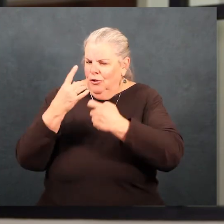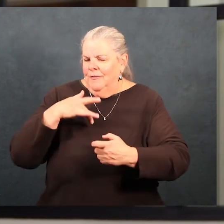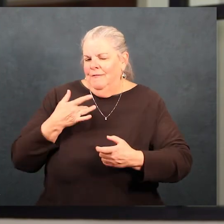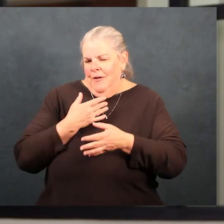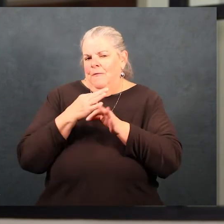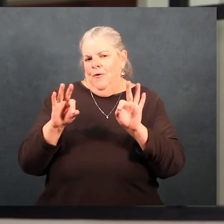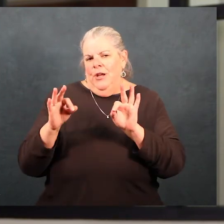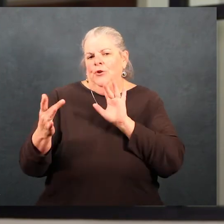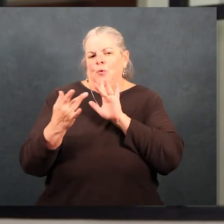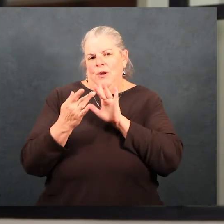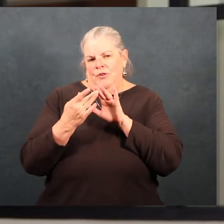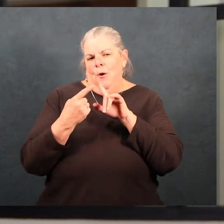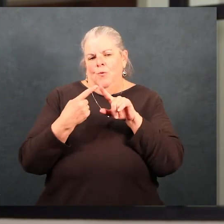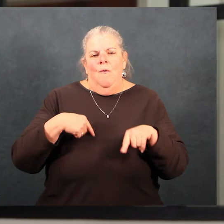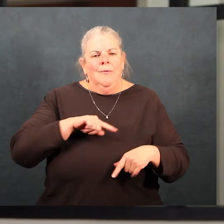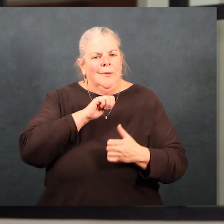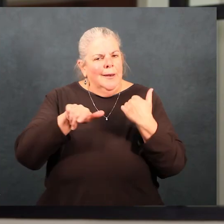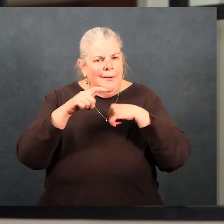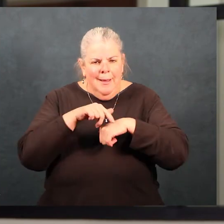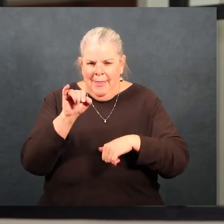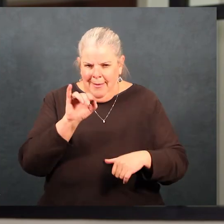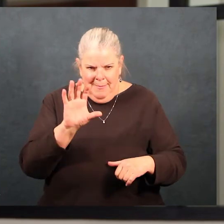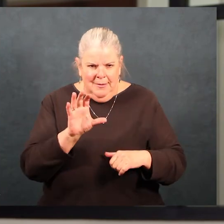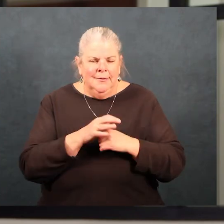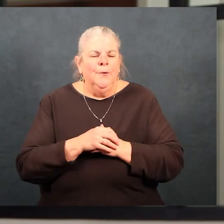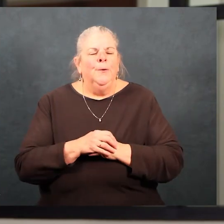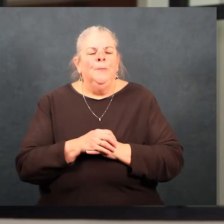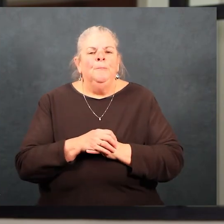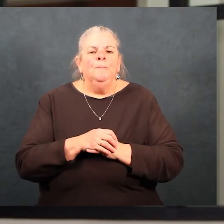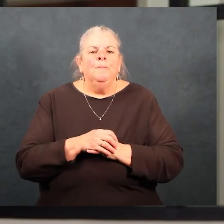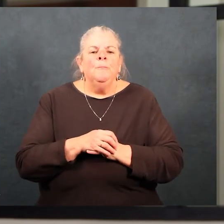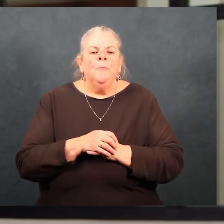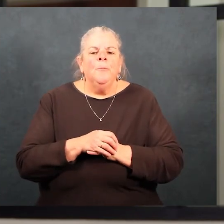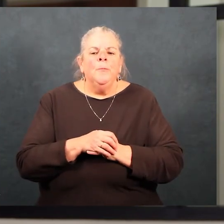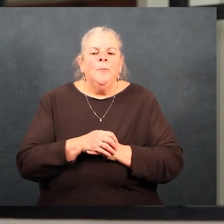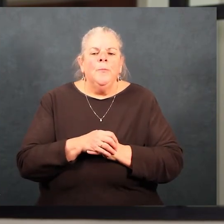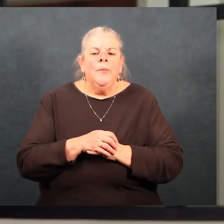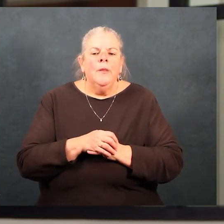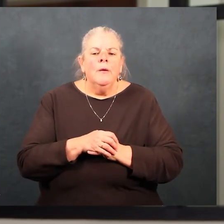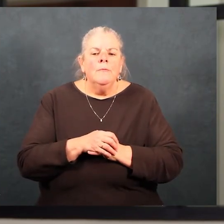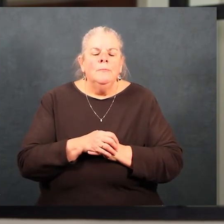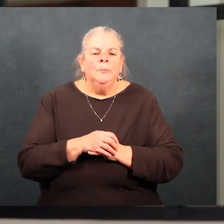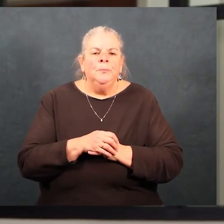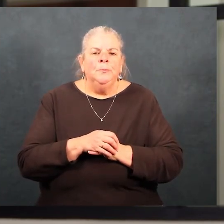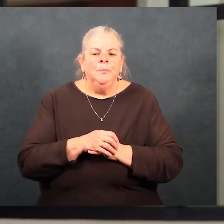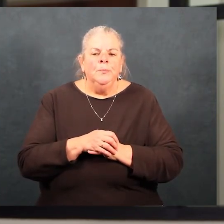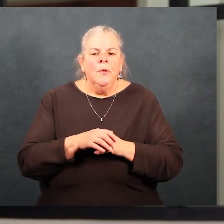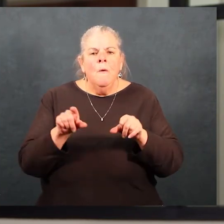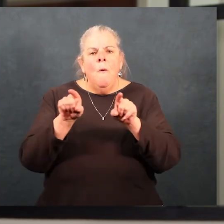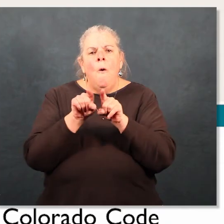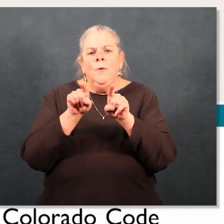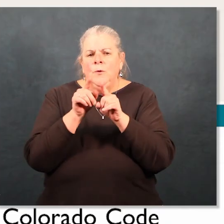to reach out to us. And we do want to inform you that